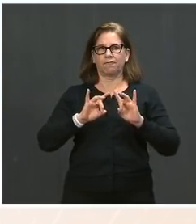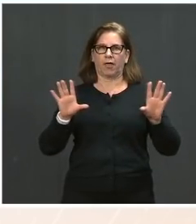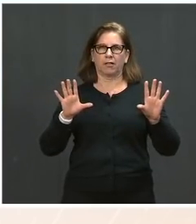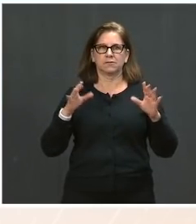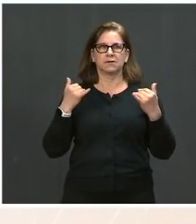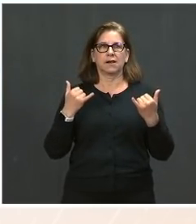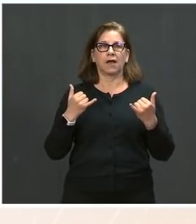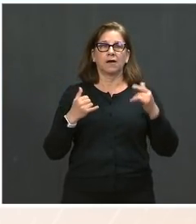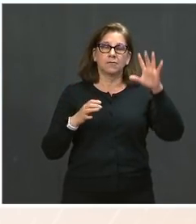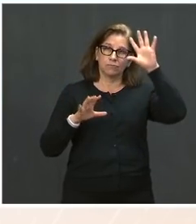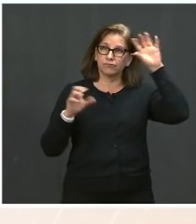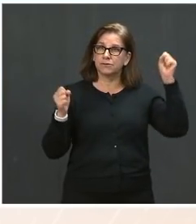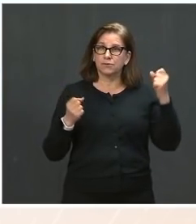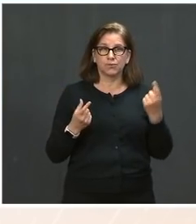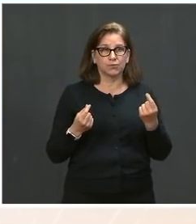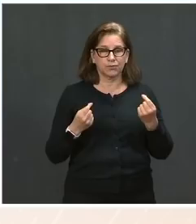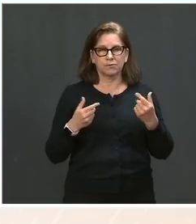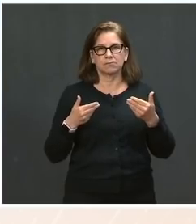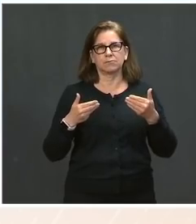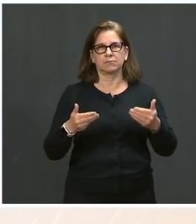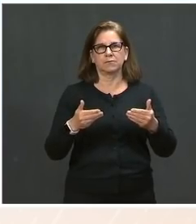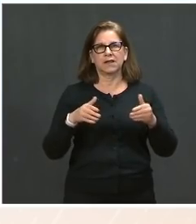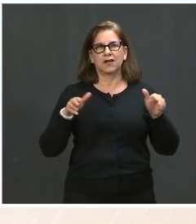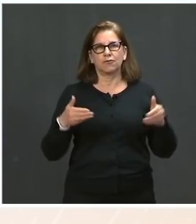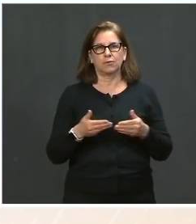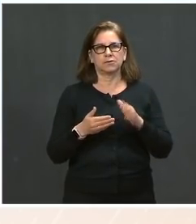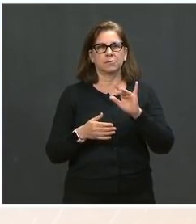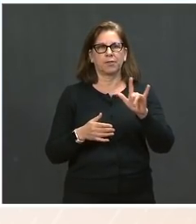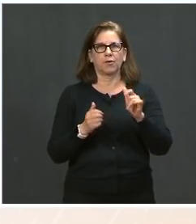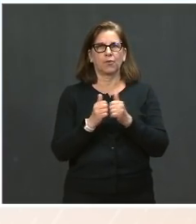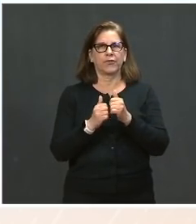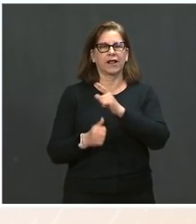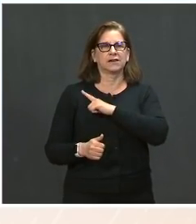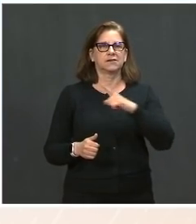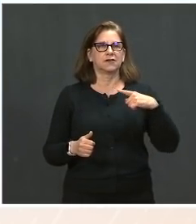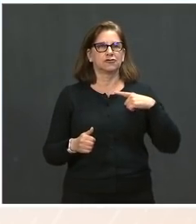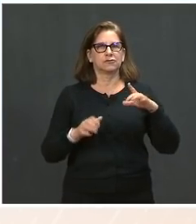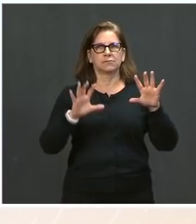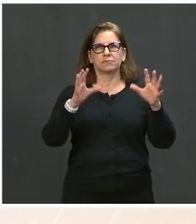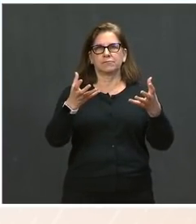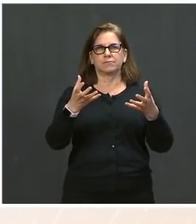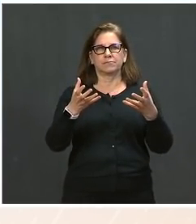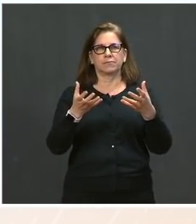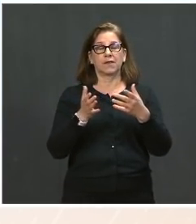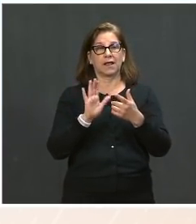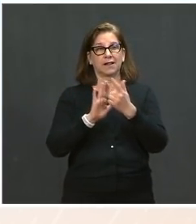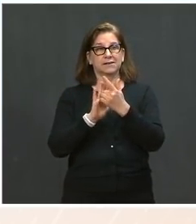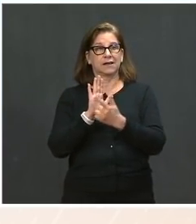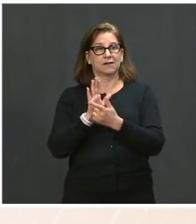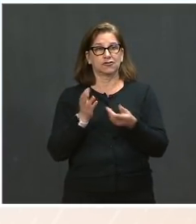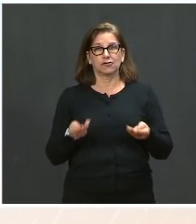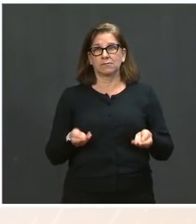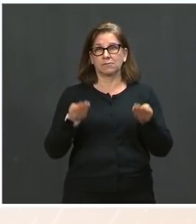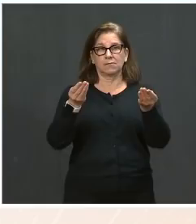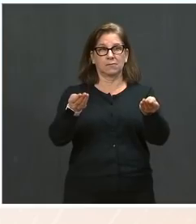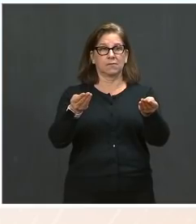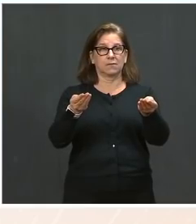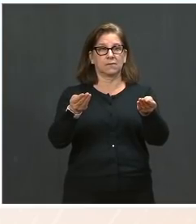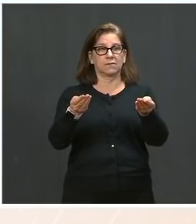of which there has been past versions. I will say that this has been an issue that the President has been working on for decades throughout his career.